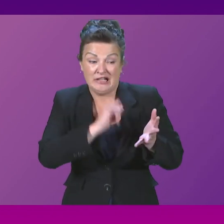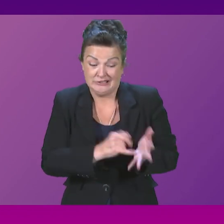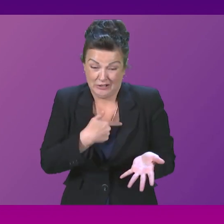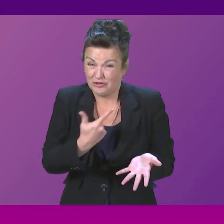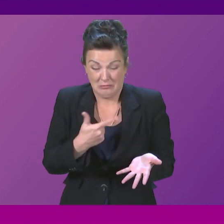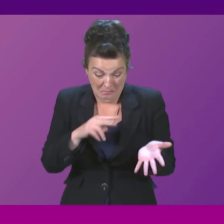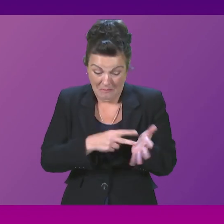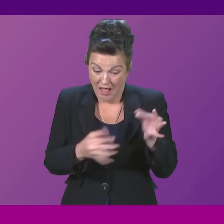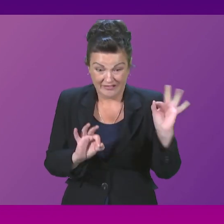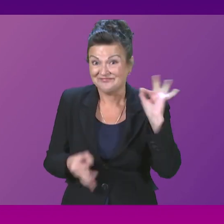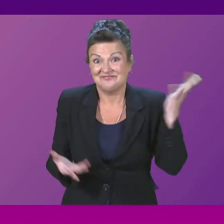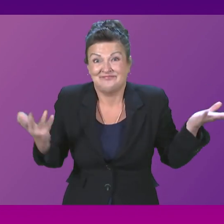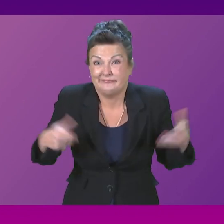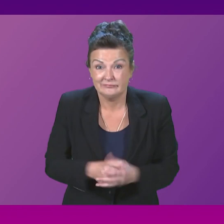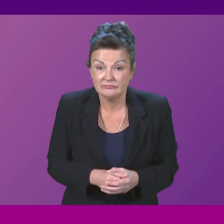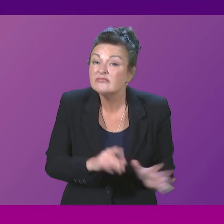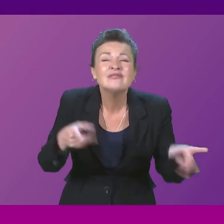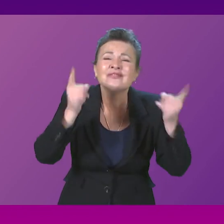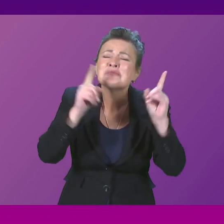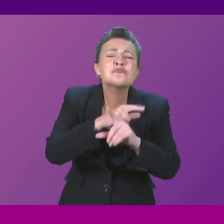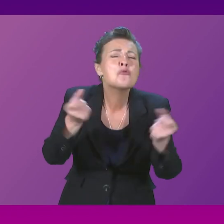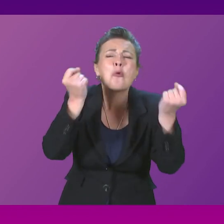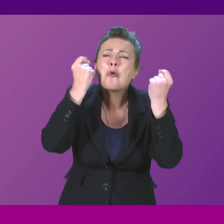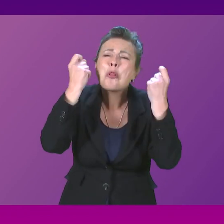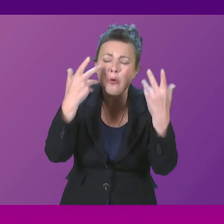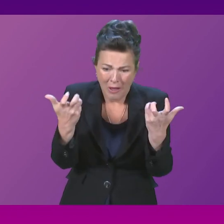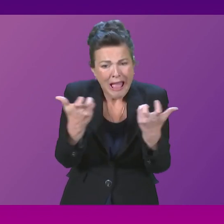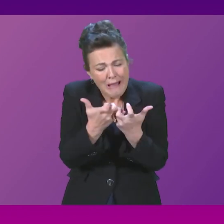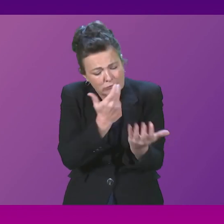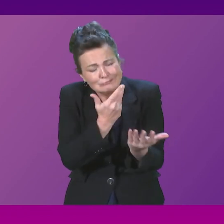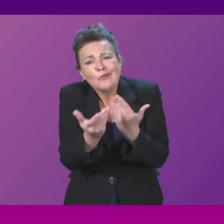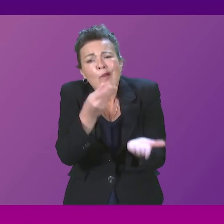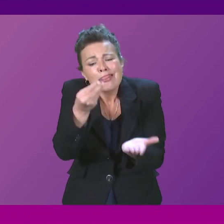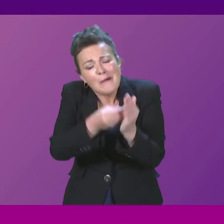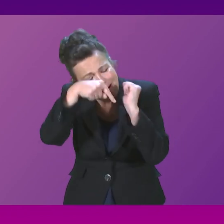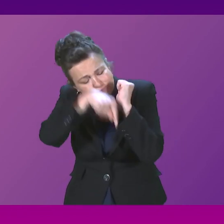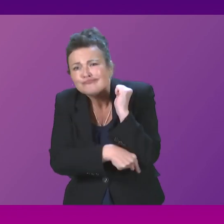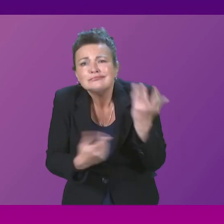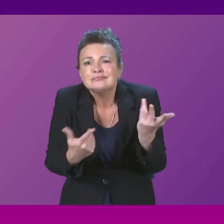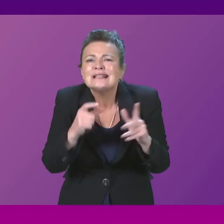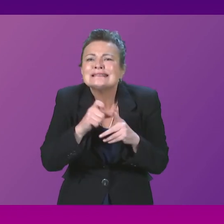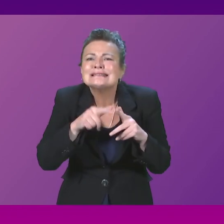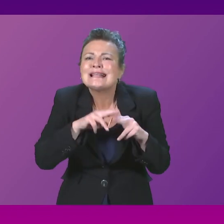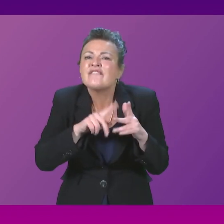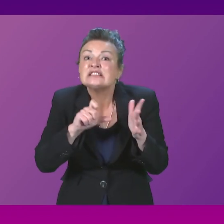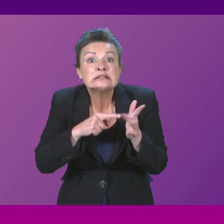The First Minister has no idea how to tackle the deficit. There is not a word on all the taxes that she will have to raise.